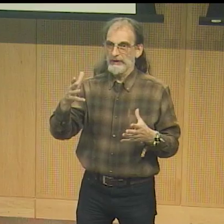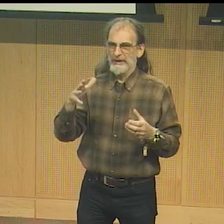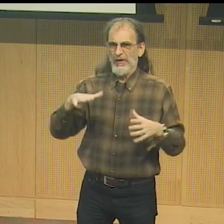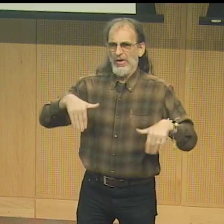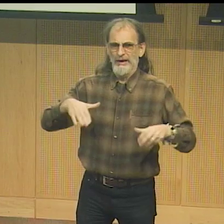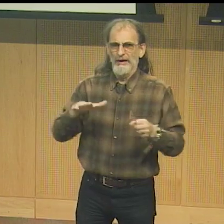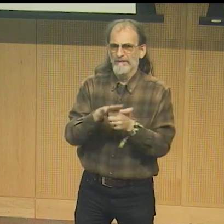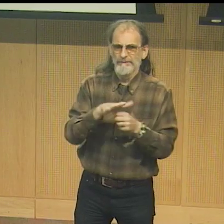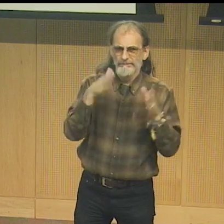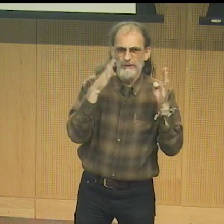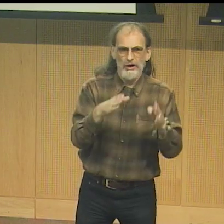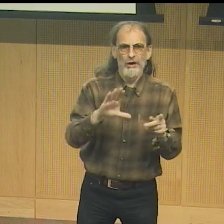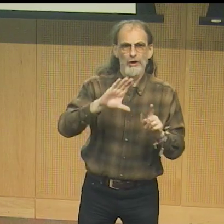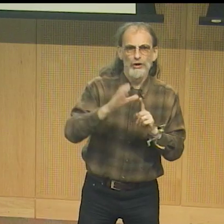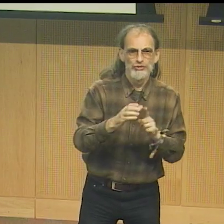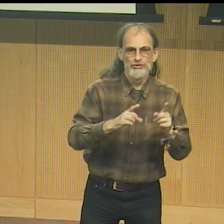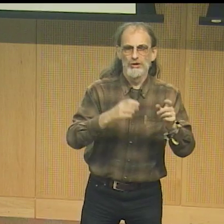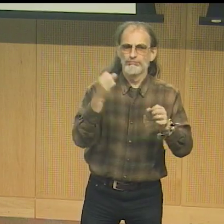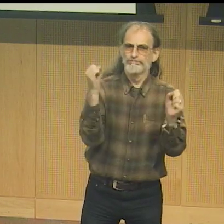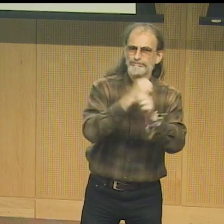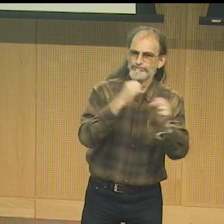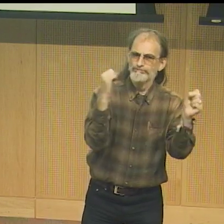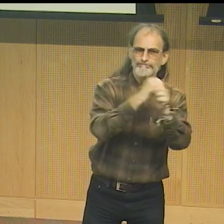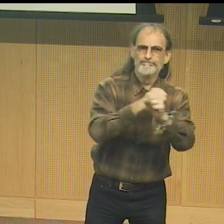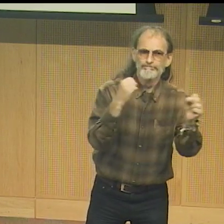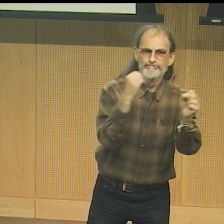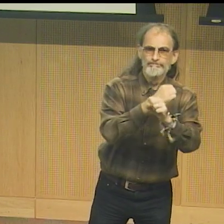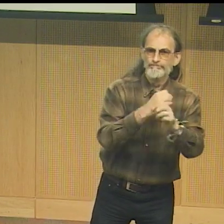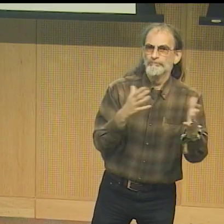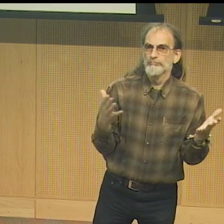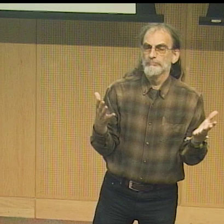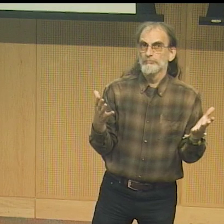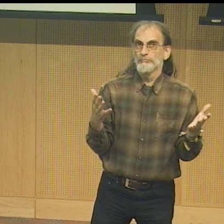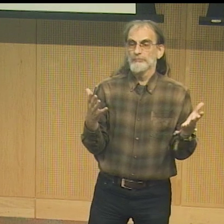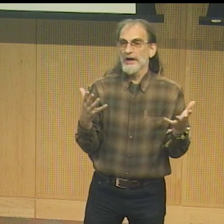...Association of the Deaf. We have BDA in Britain.